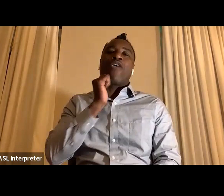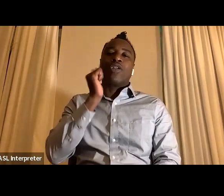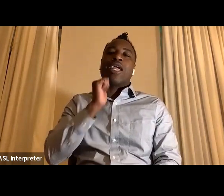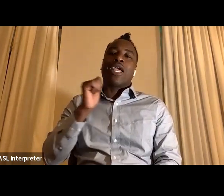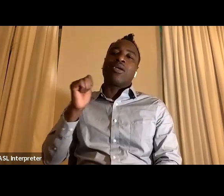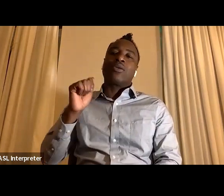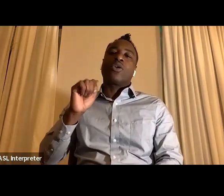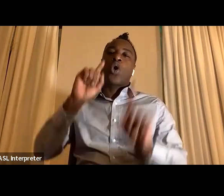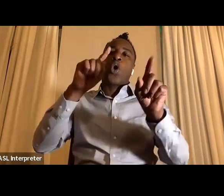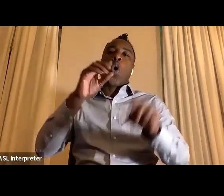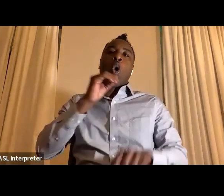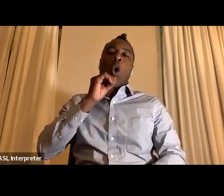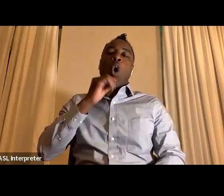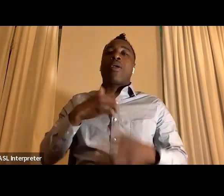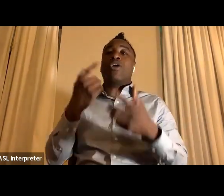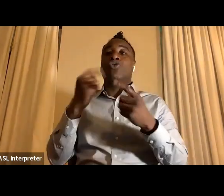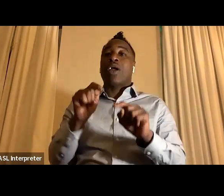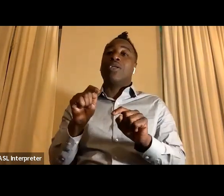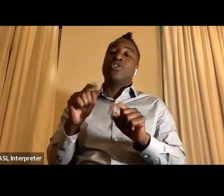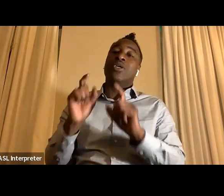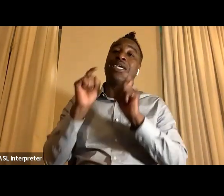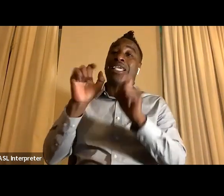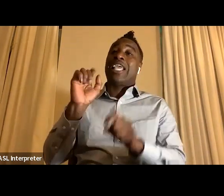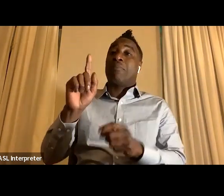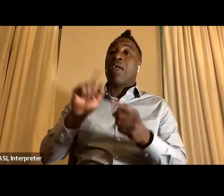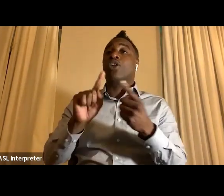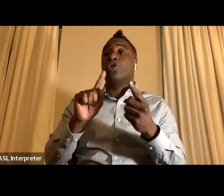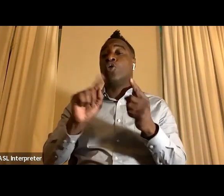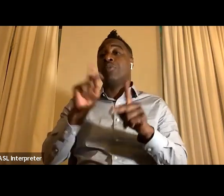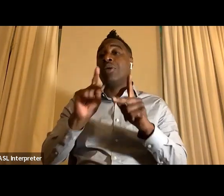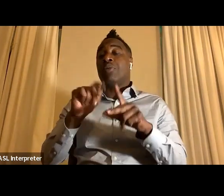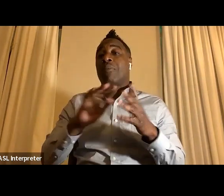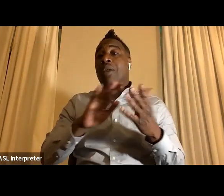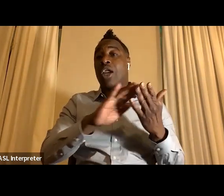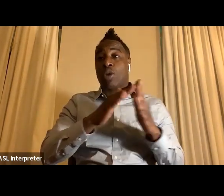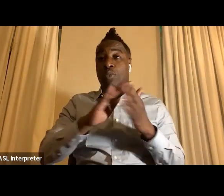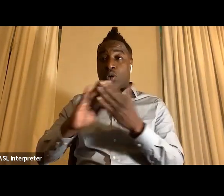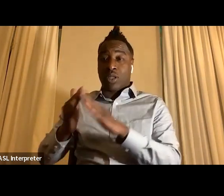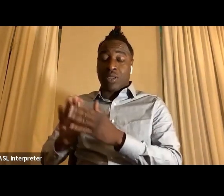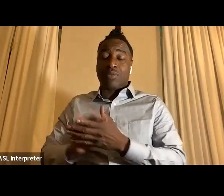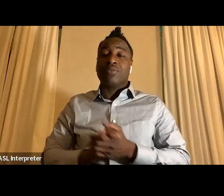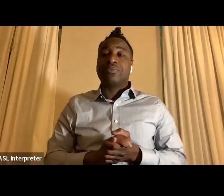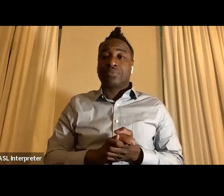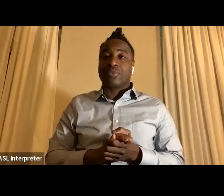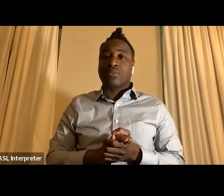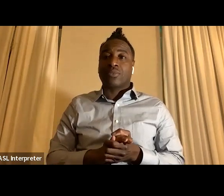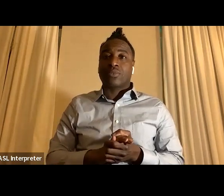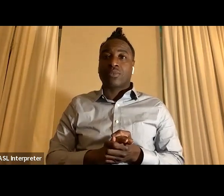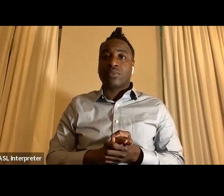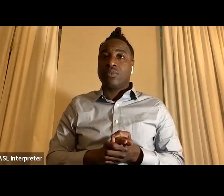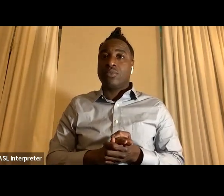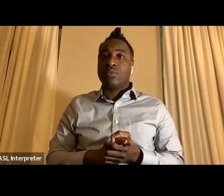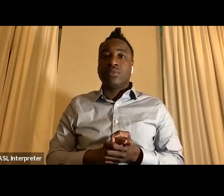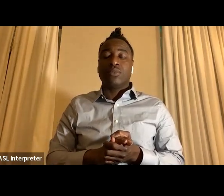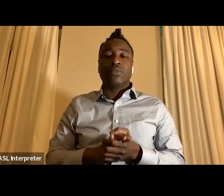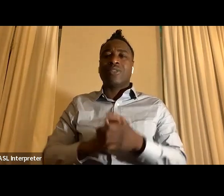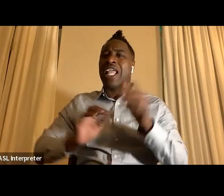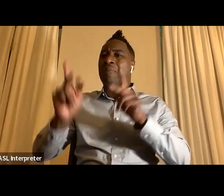So I tried to like, you know, give back to them and stuff like that. And they're just always so grateful more than anything.